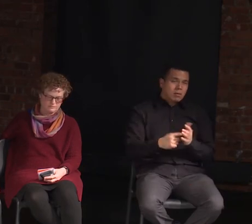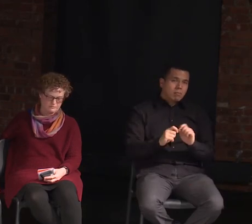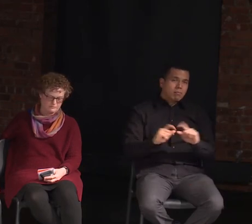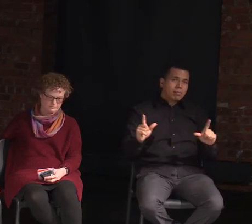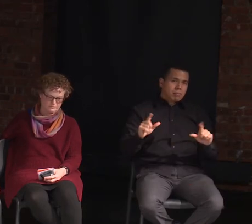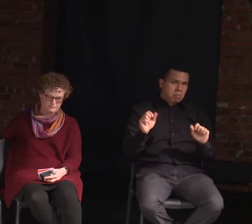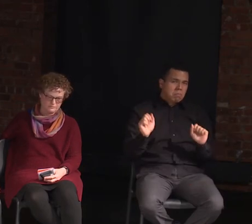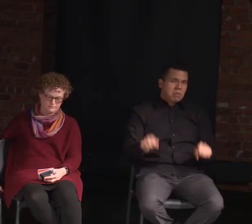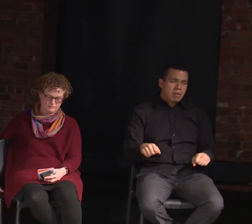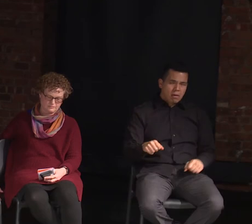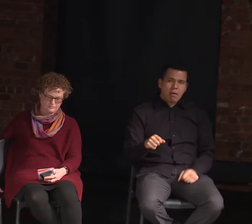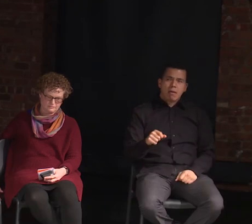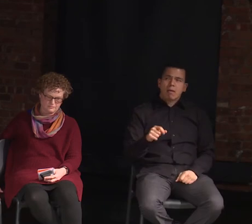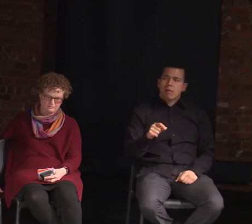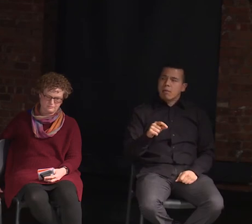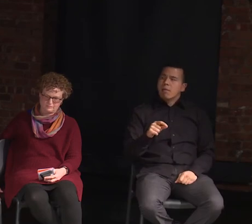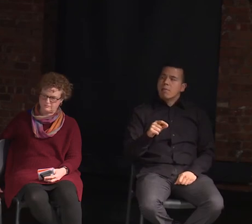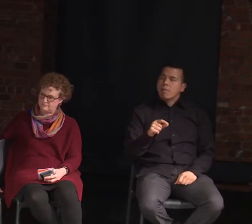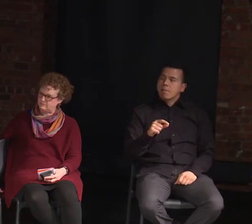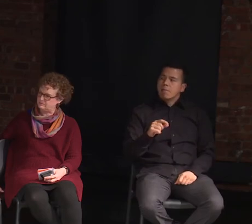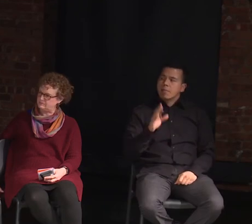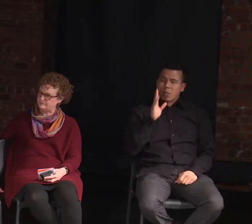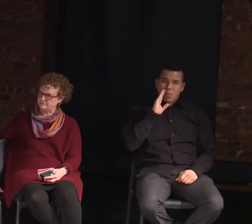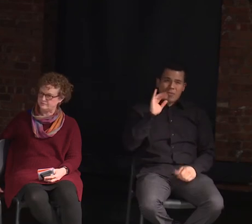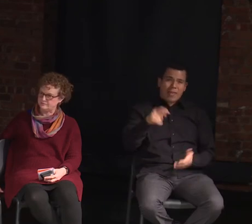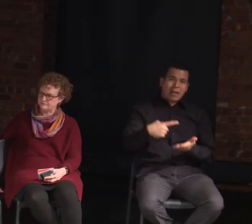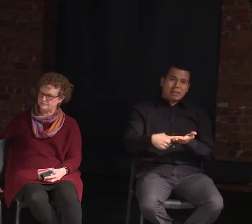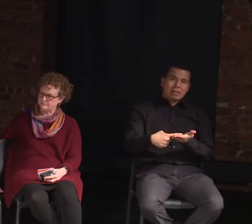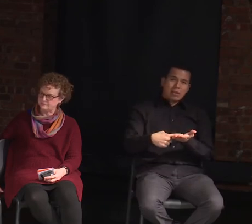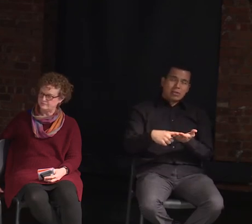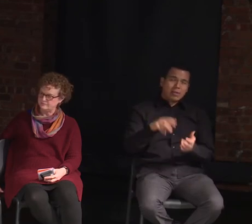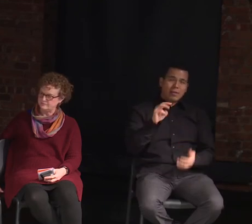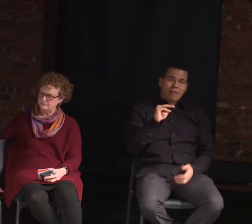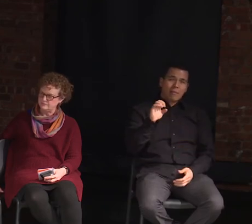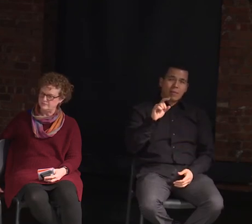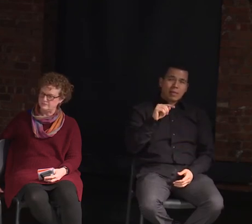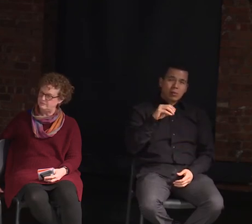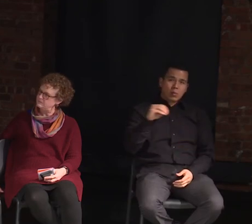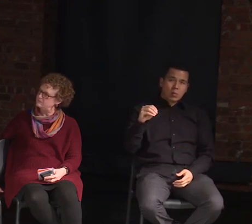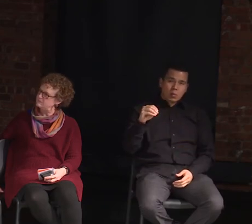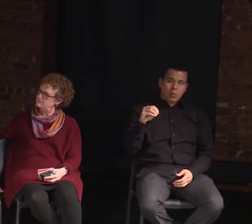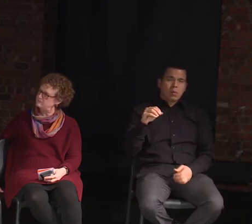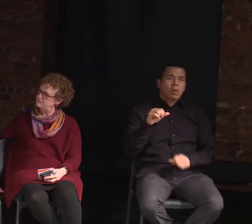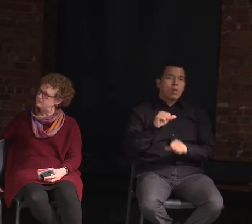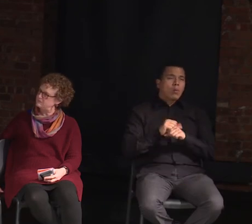It's going to be with folks who are employment lawyers, et cetera, in the room.